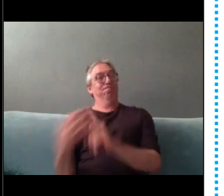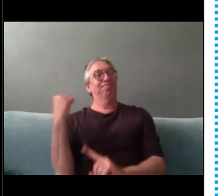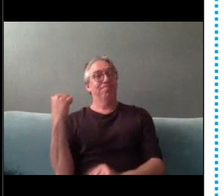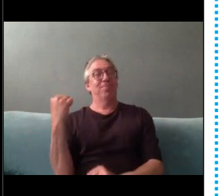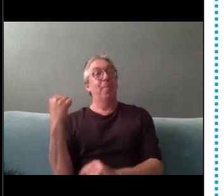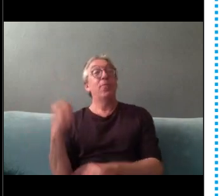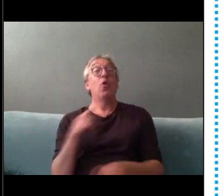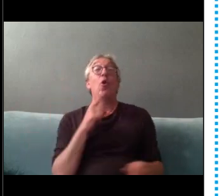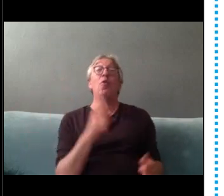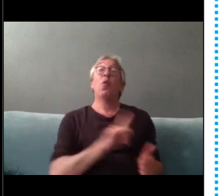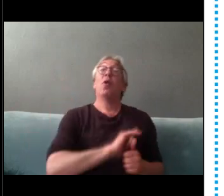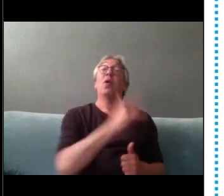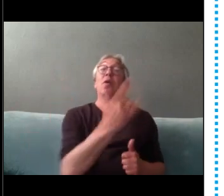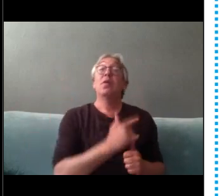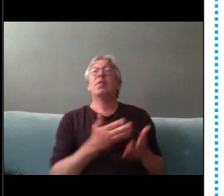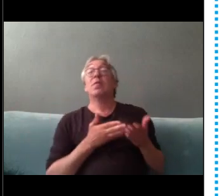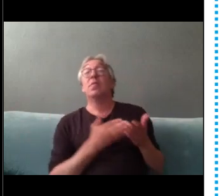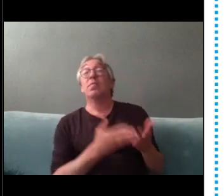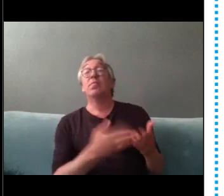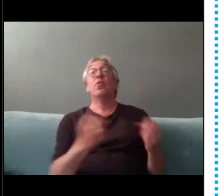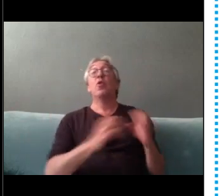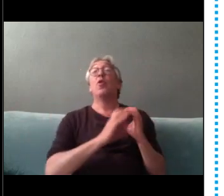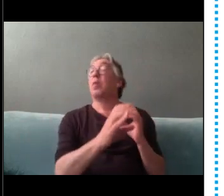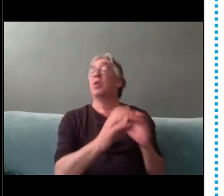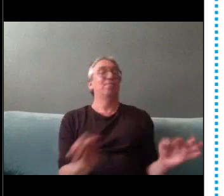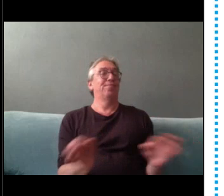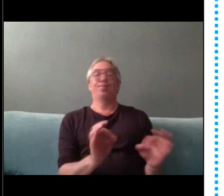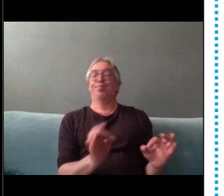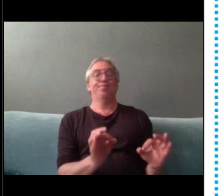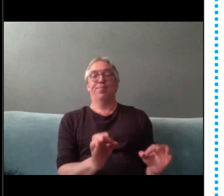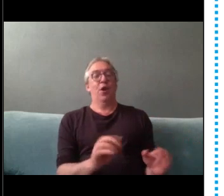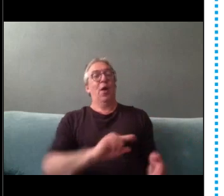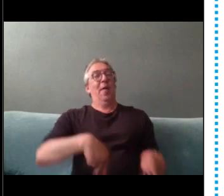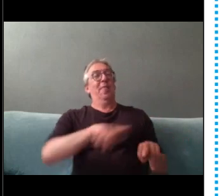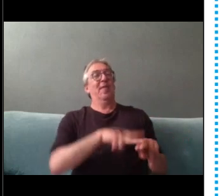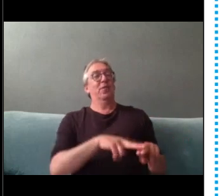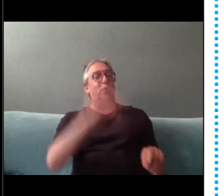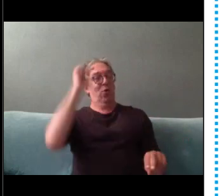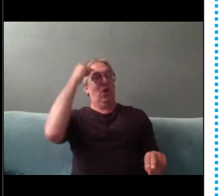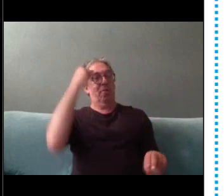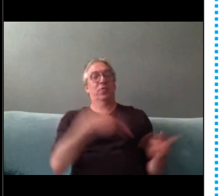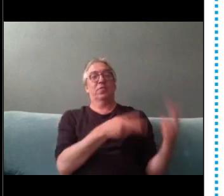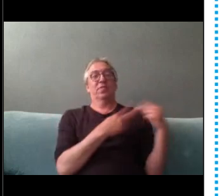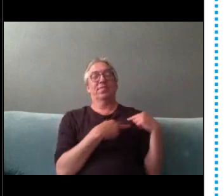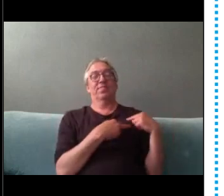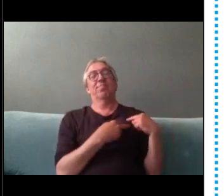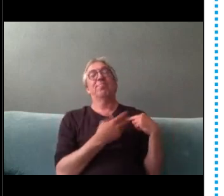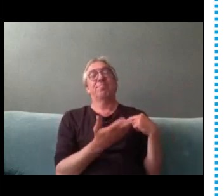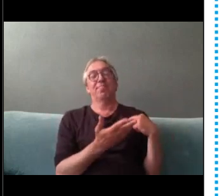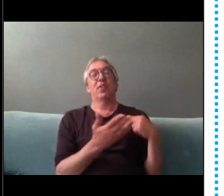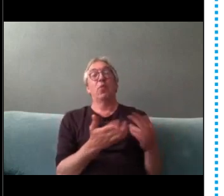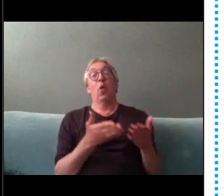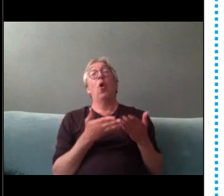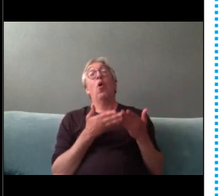so it's fully national if you look at airports, if you look at bus stations or at ferry terminals and ports.